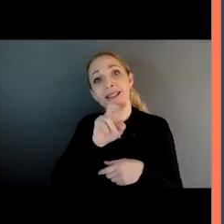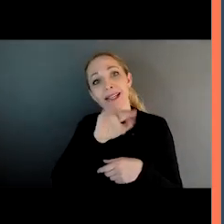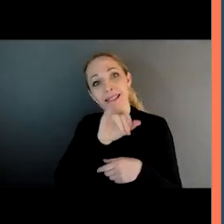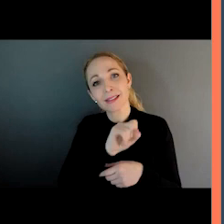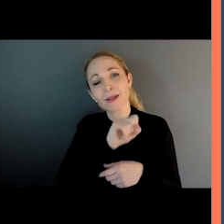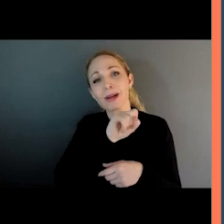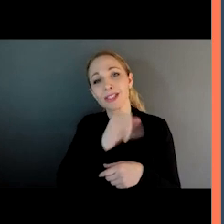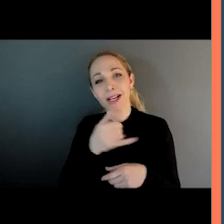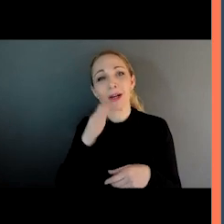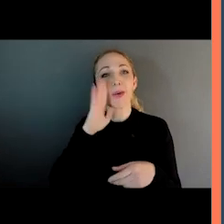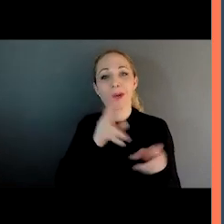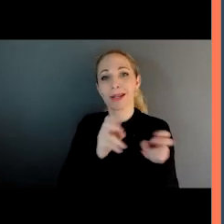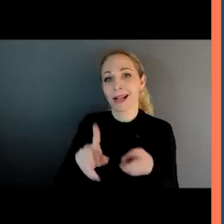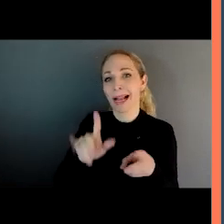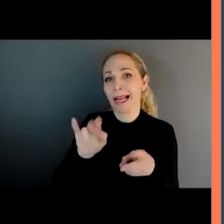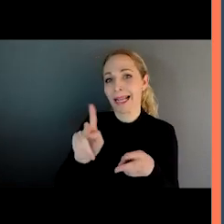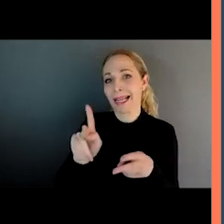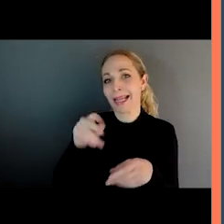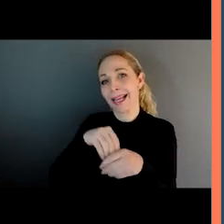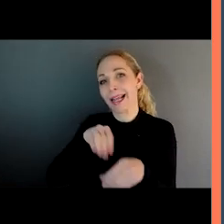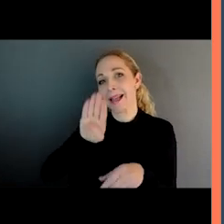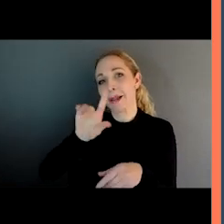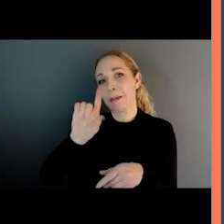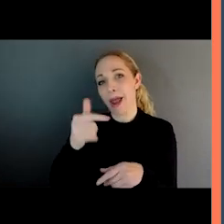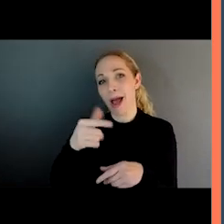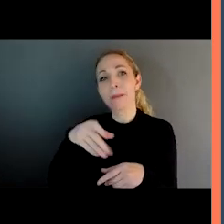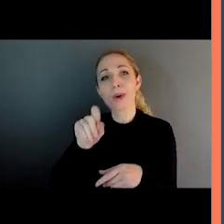BLOG POST WE MENTIONED EARLIER AND THAT POST INCLUDES